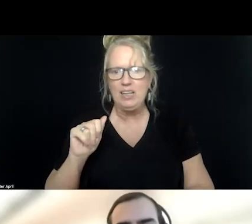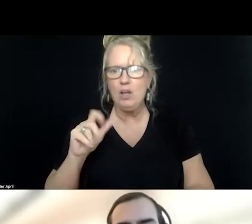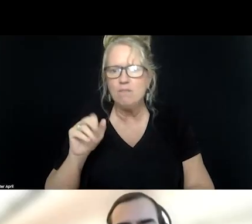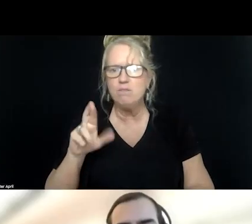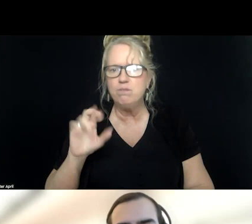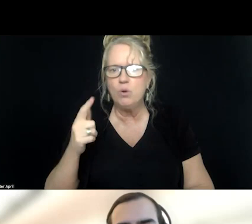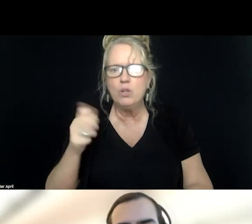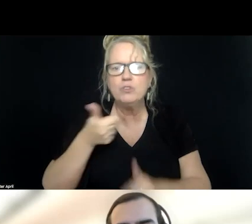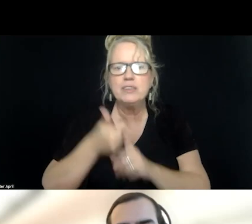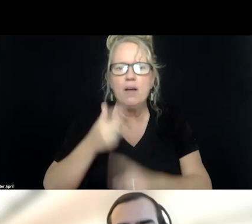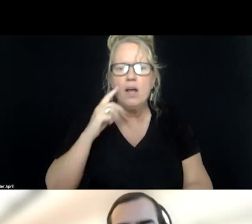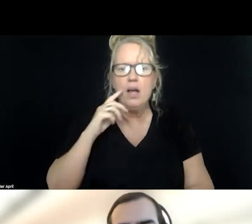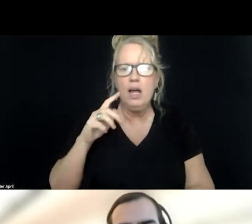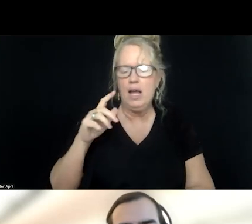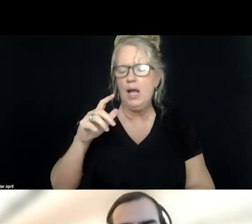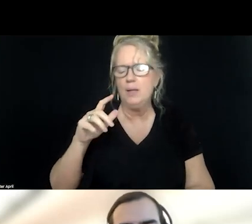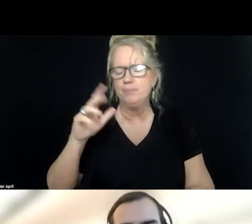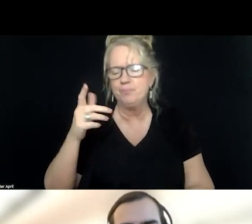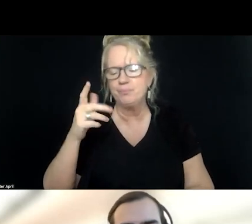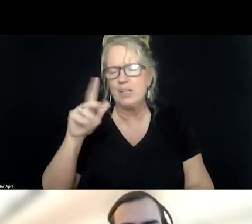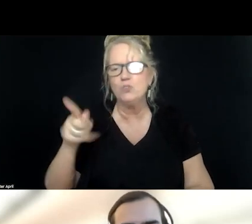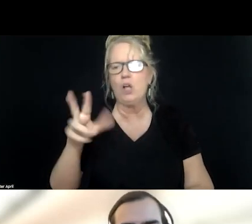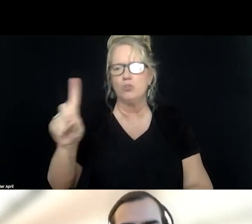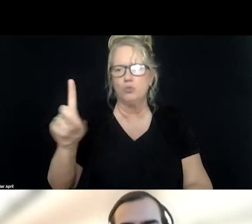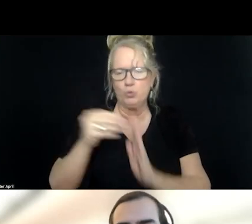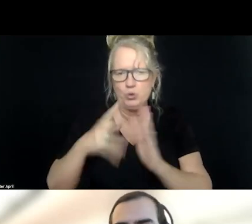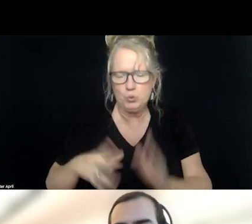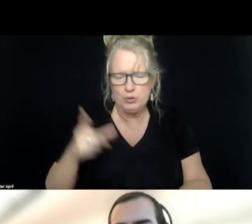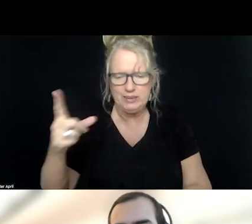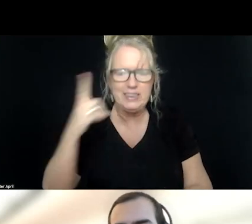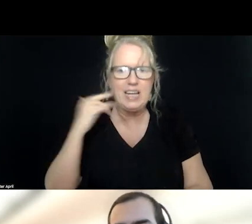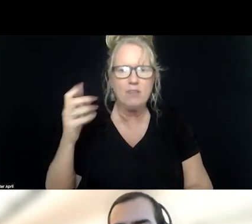STUDENT IN UNIVERSITY OF SAN FRAN AND I HAVE PRIVILEGE OF BEING